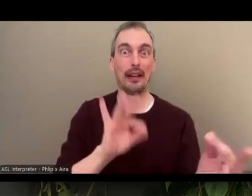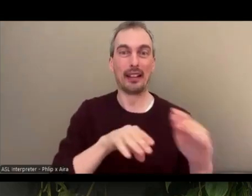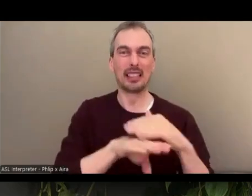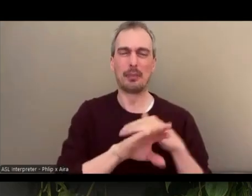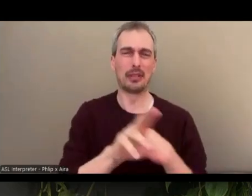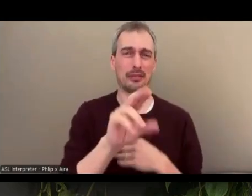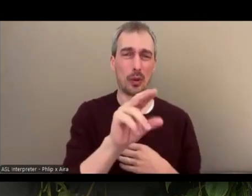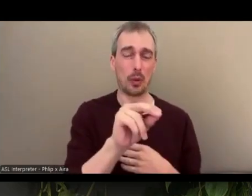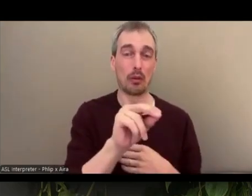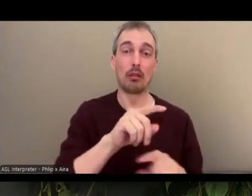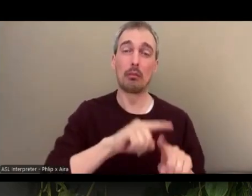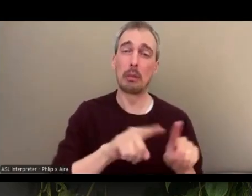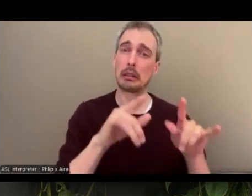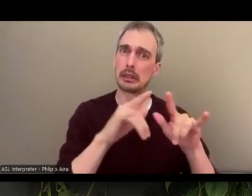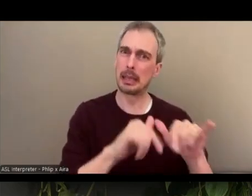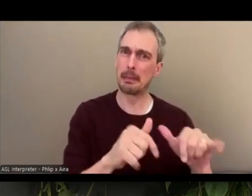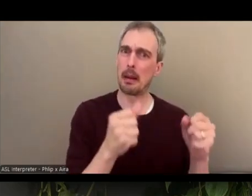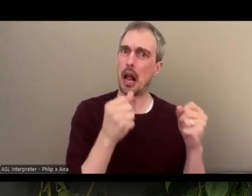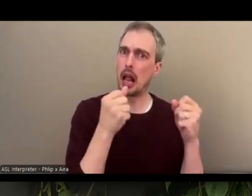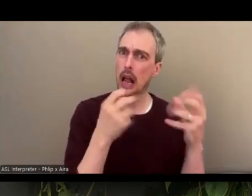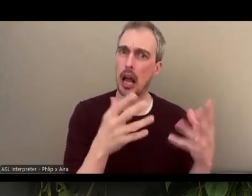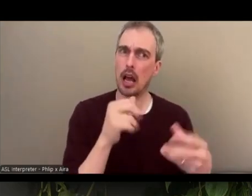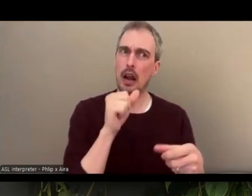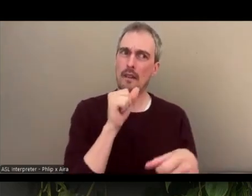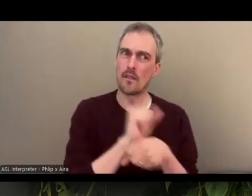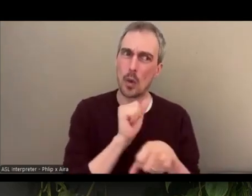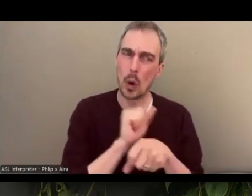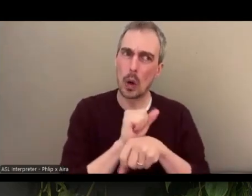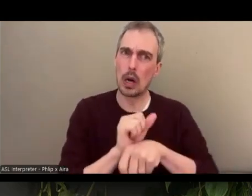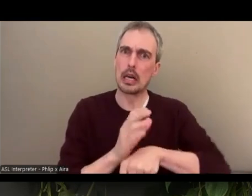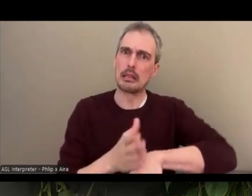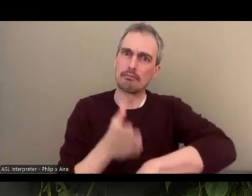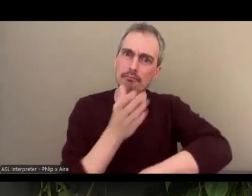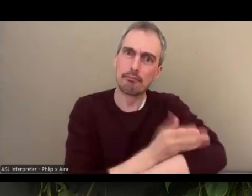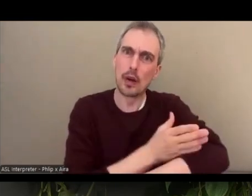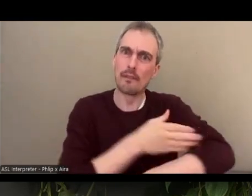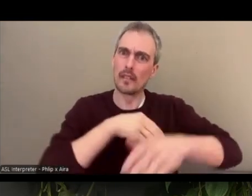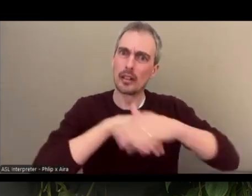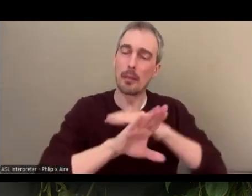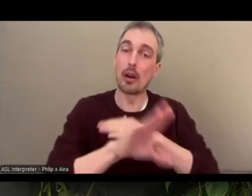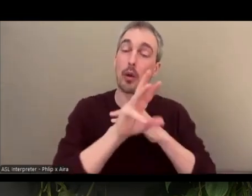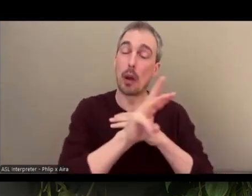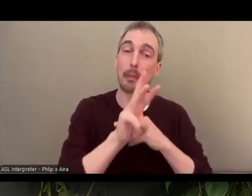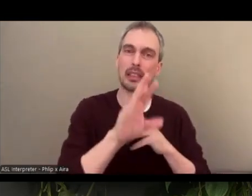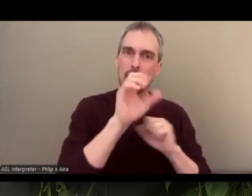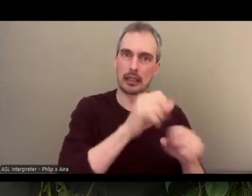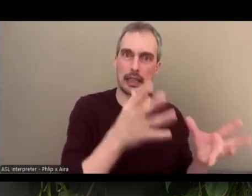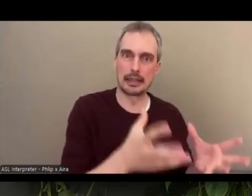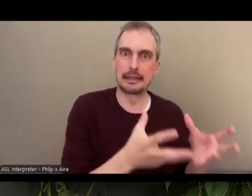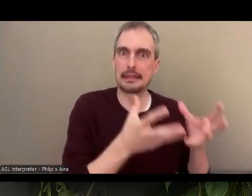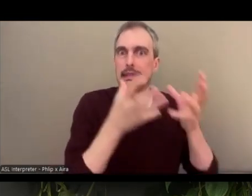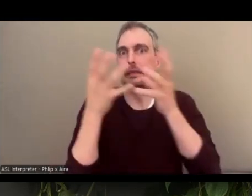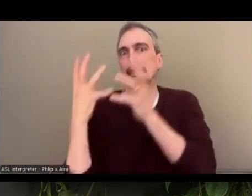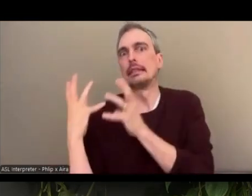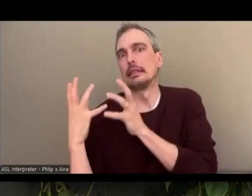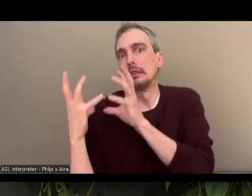to enable us to be more efficient and make better use of our... The time we do have as humans to make sure that what we're building